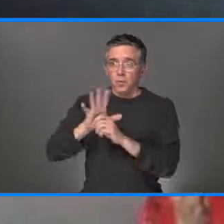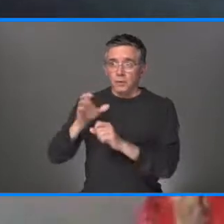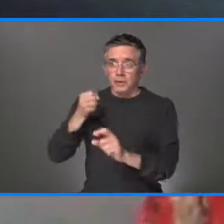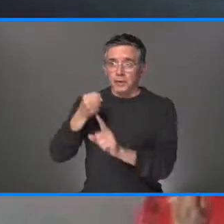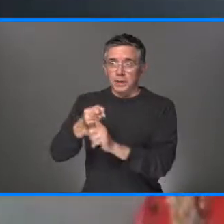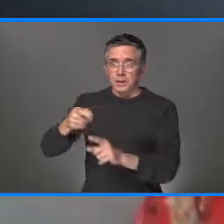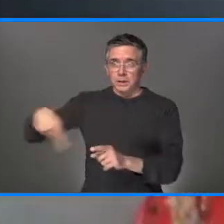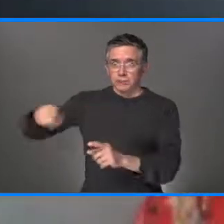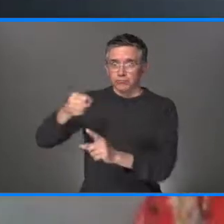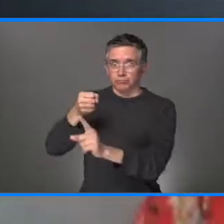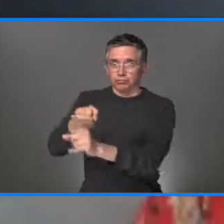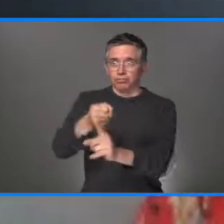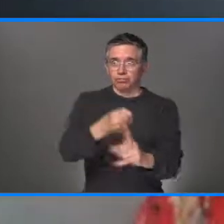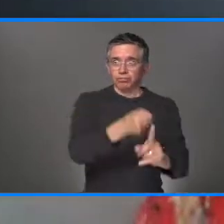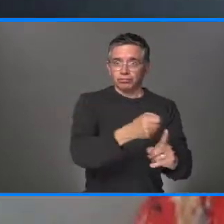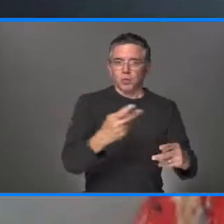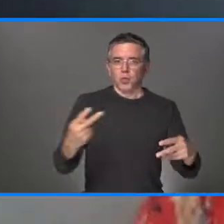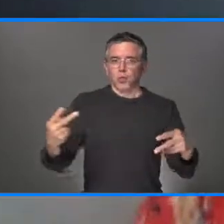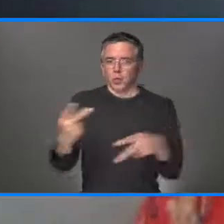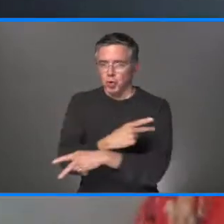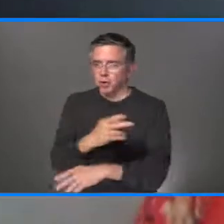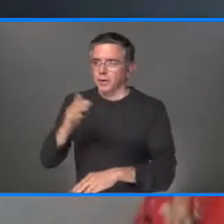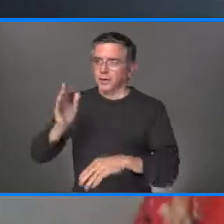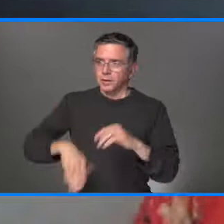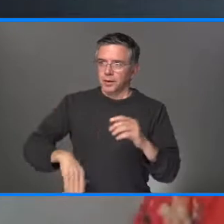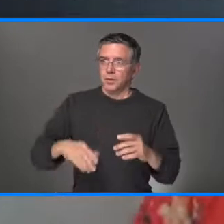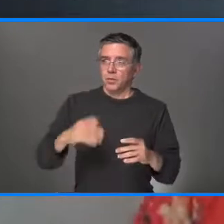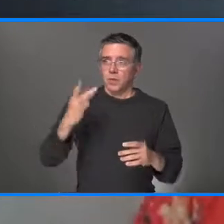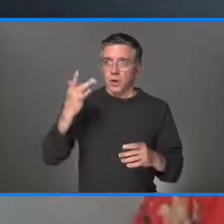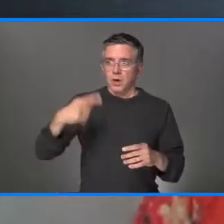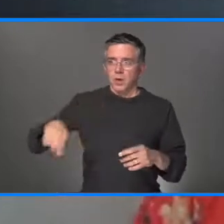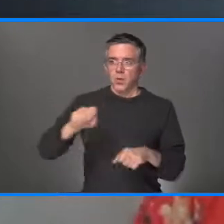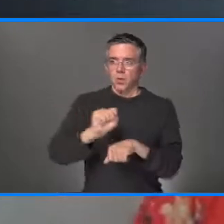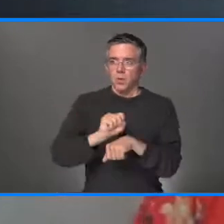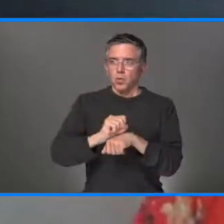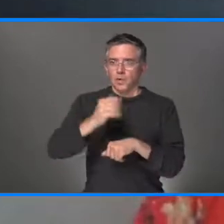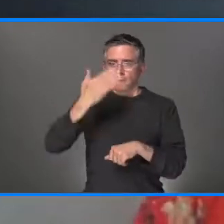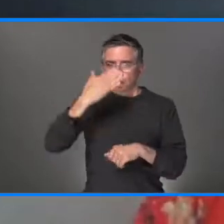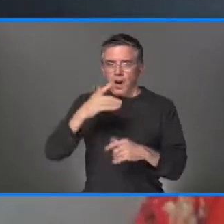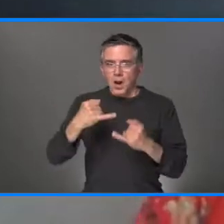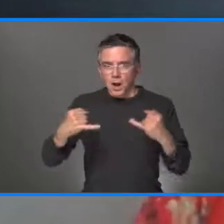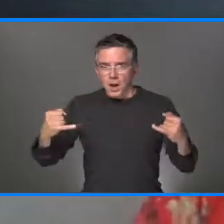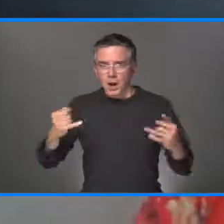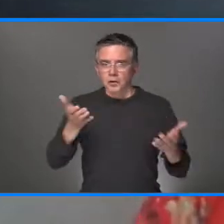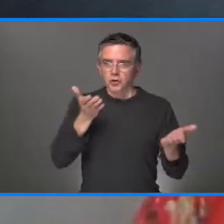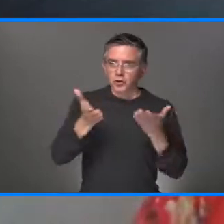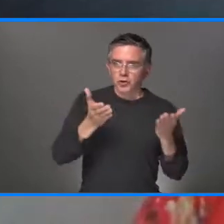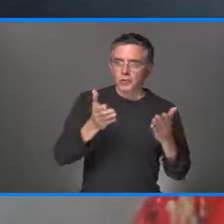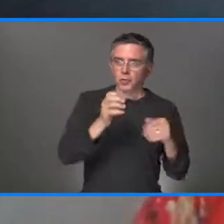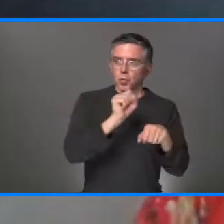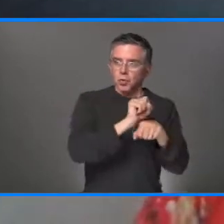A lot of those folks are our frontline workers, they're in service industry jobs, and they're risking exposure every day